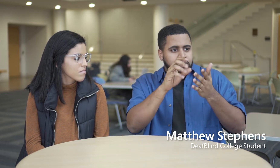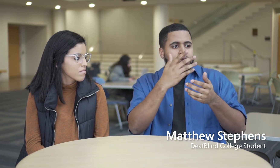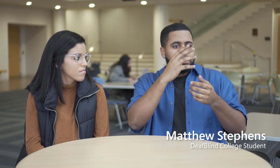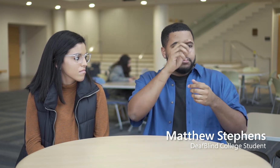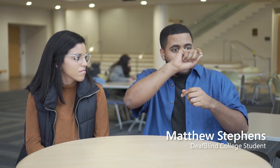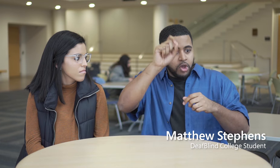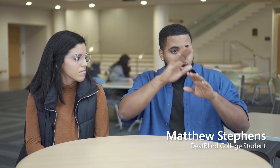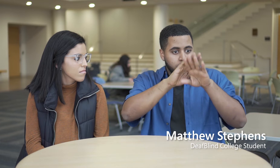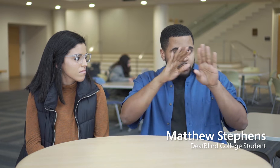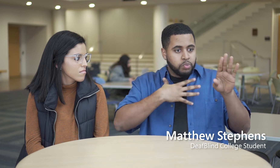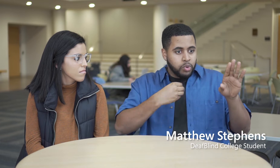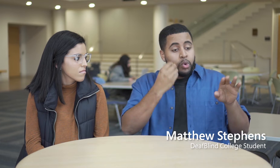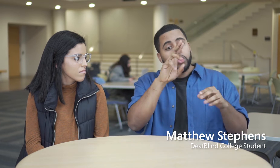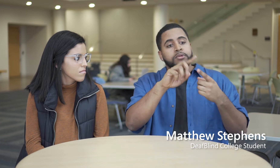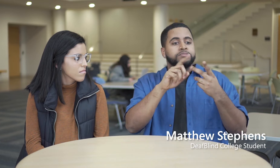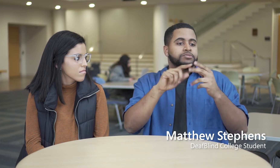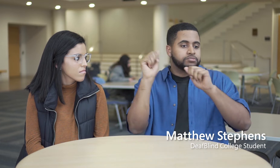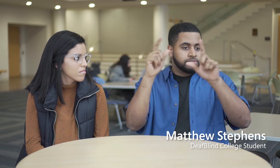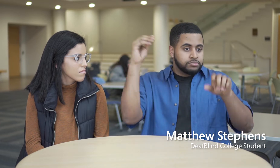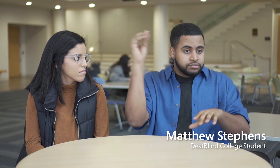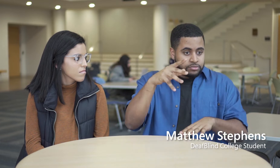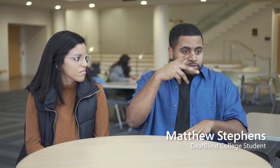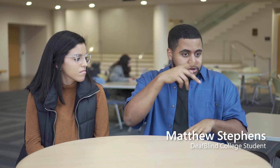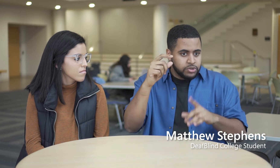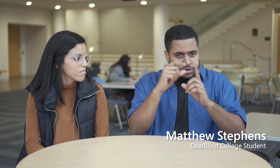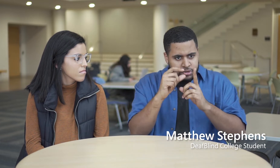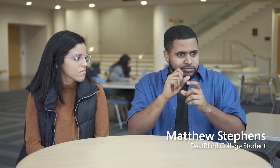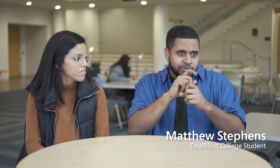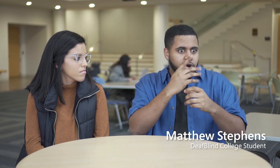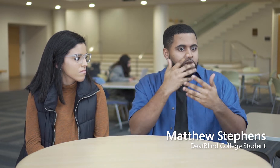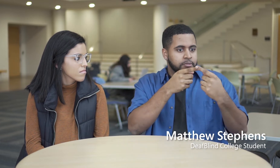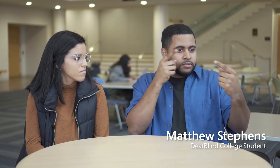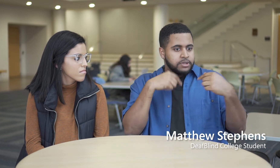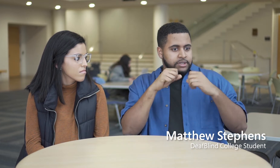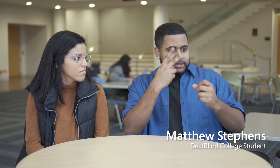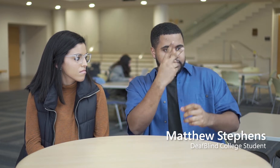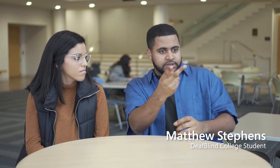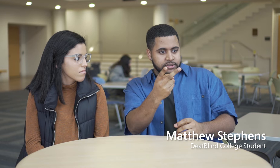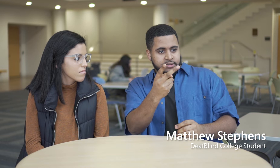to make sure the writing on the board, or PowerPoint and Word document have the right contrast for me to be able to see.